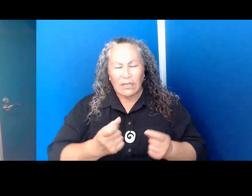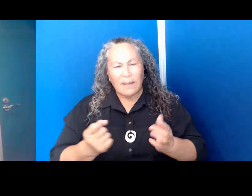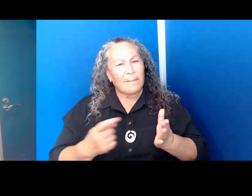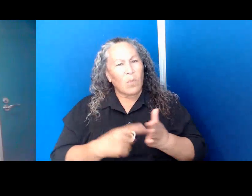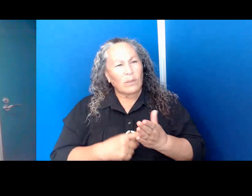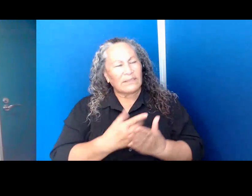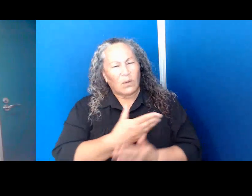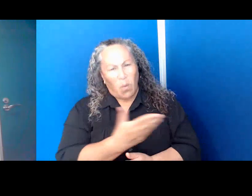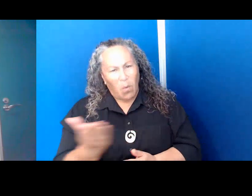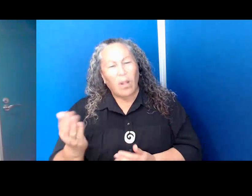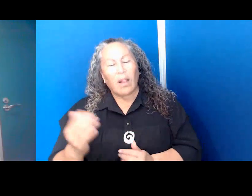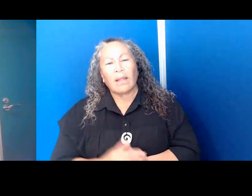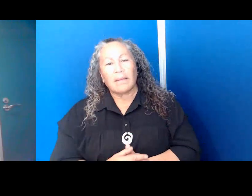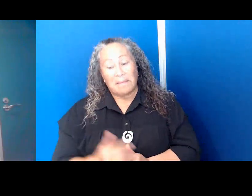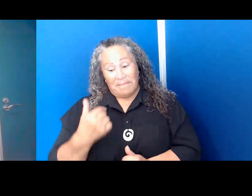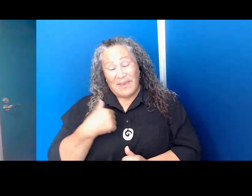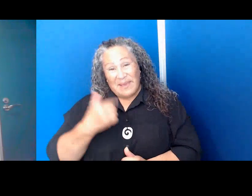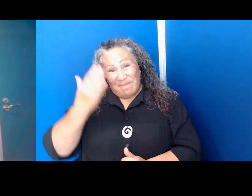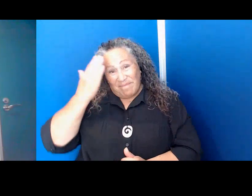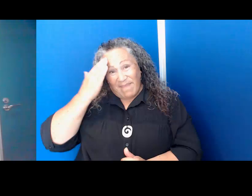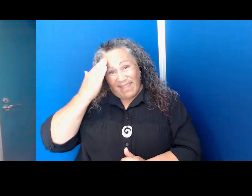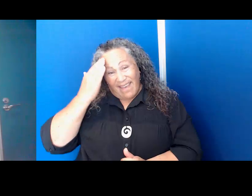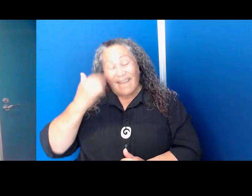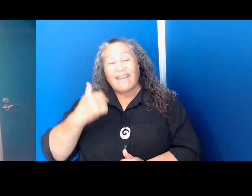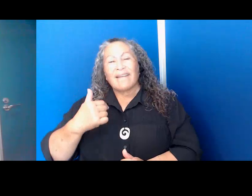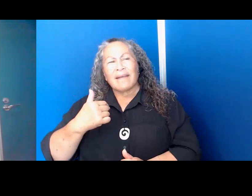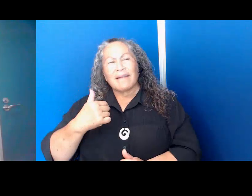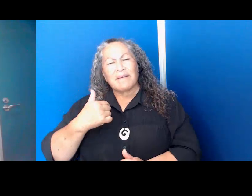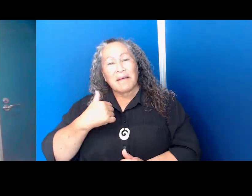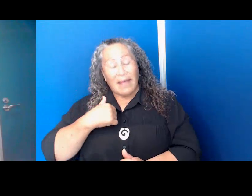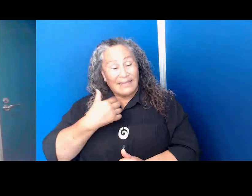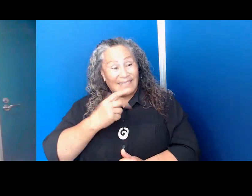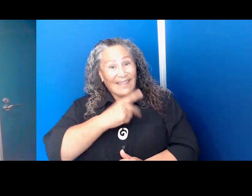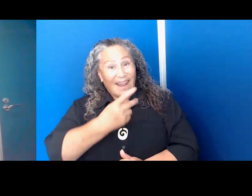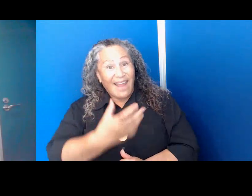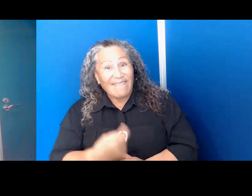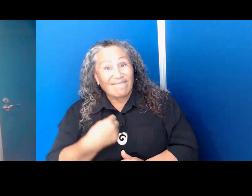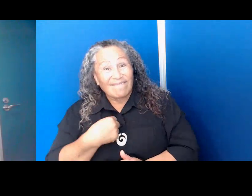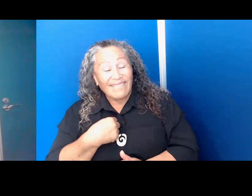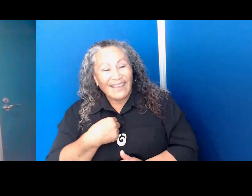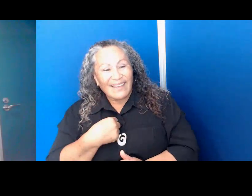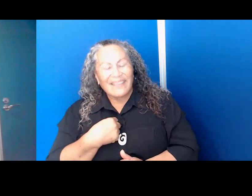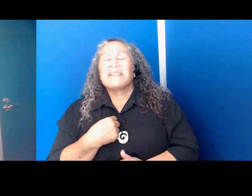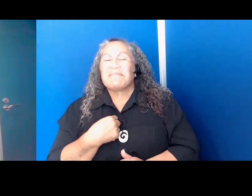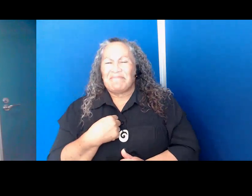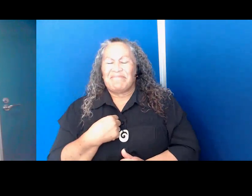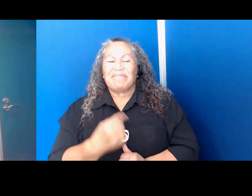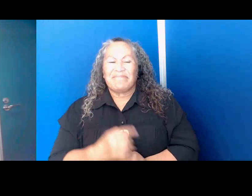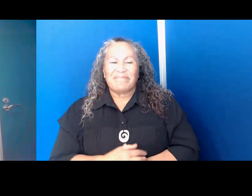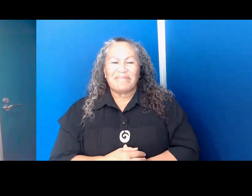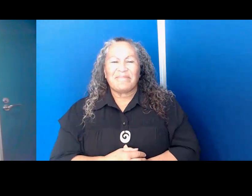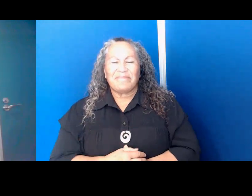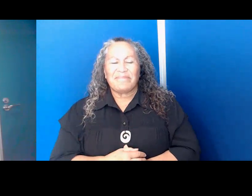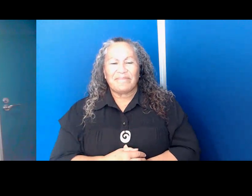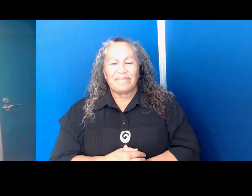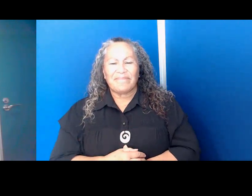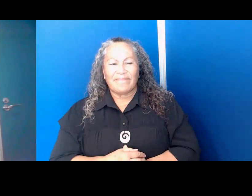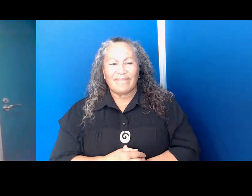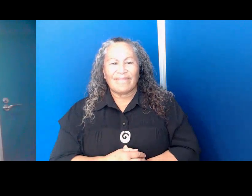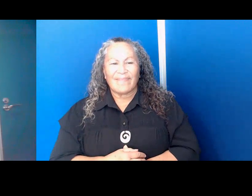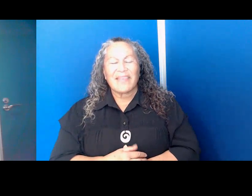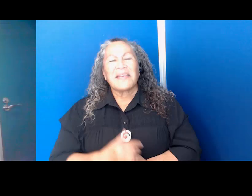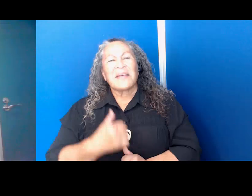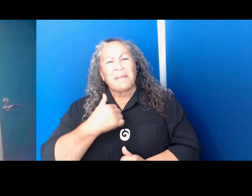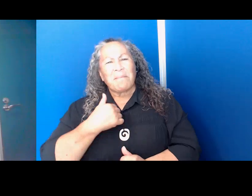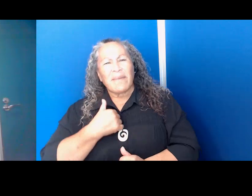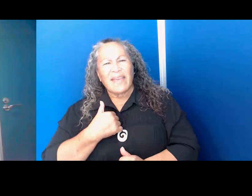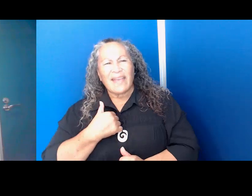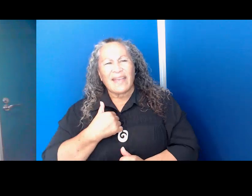As a mom, I think about my son. I wanted to grow up where inclusion isn't just talked about,